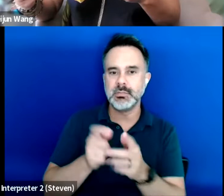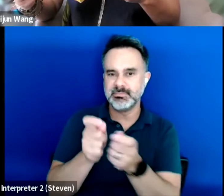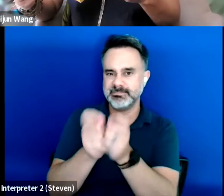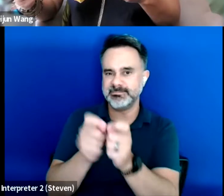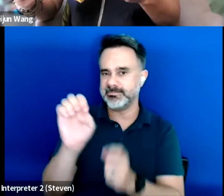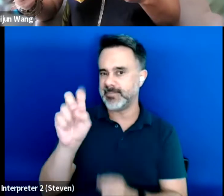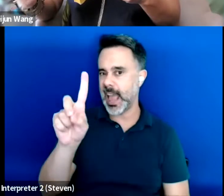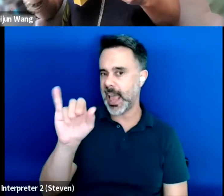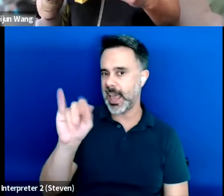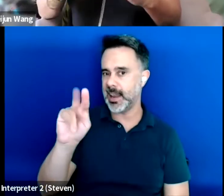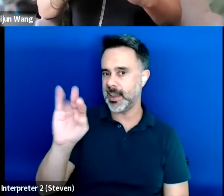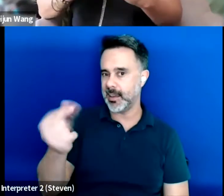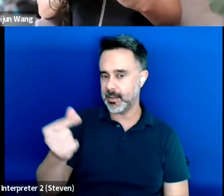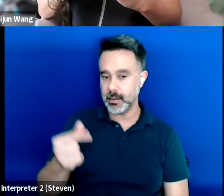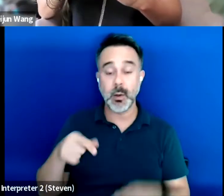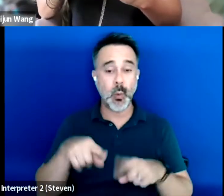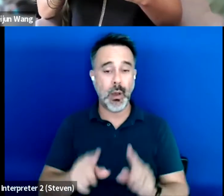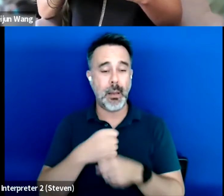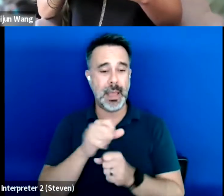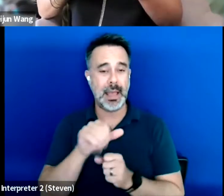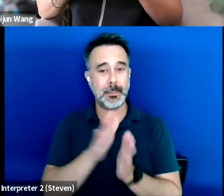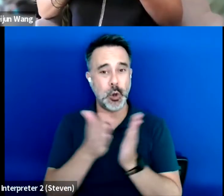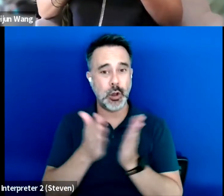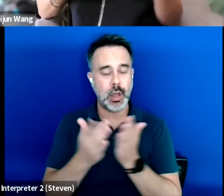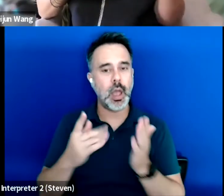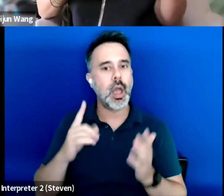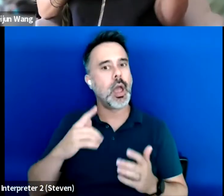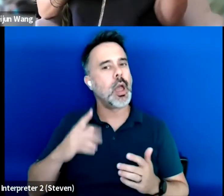a witchy dark art that summons the forces of the universe into legibility.